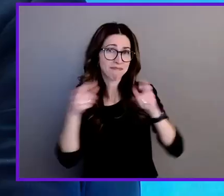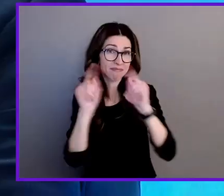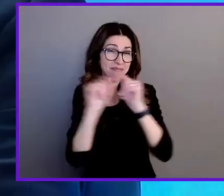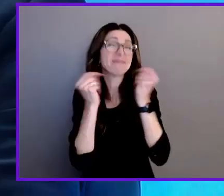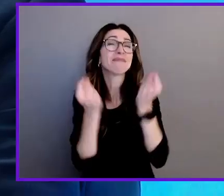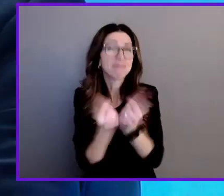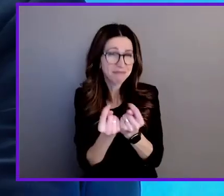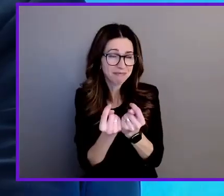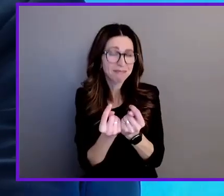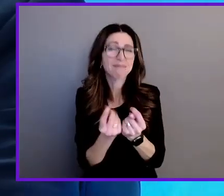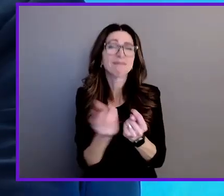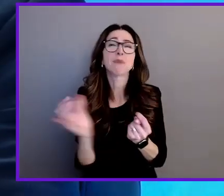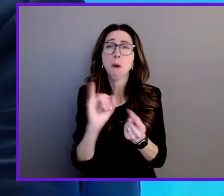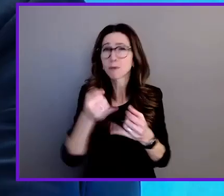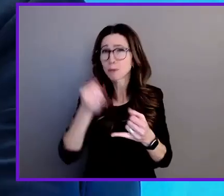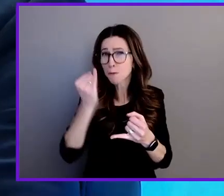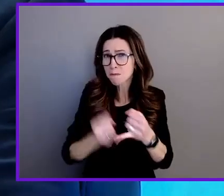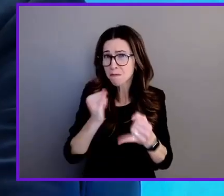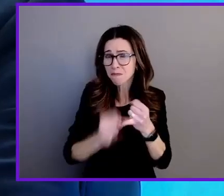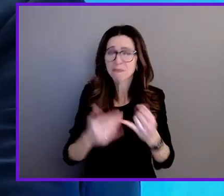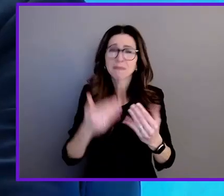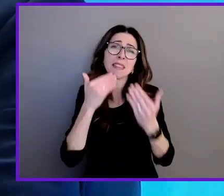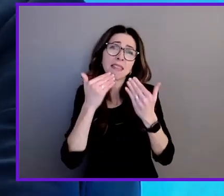Lastly, I would like to thank Simon Brault